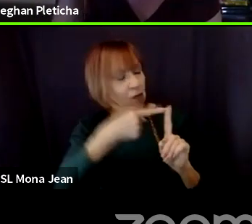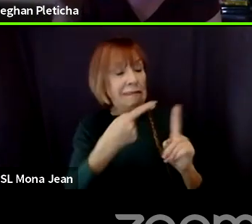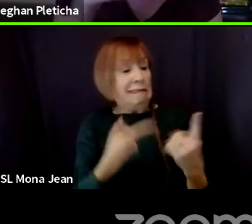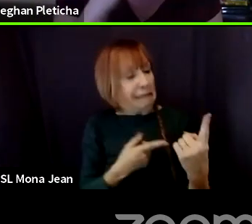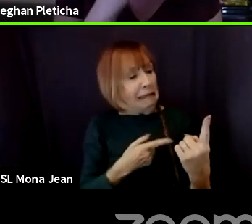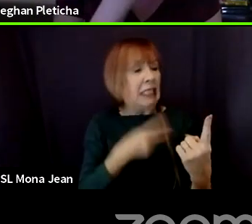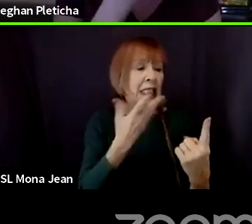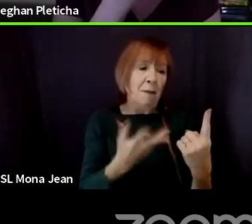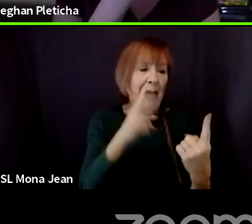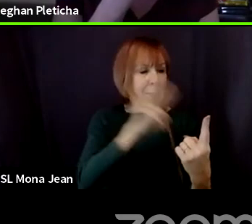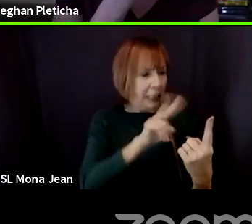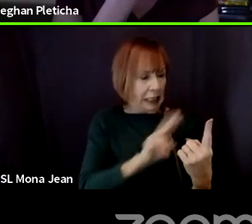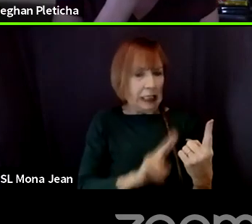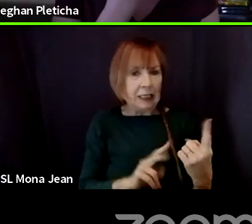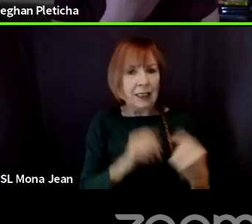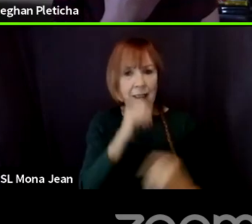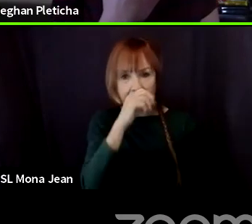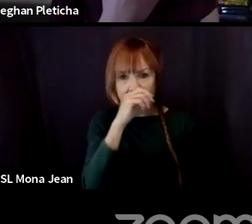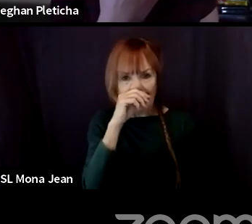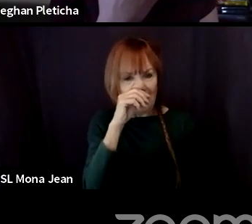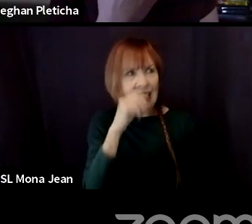but that's enough of my brilliance for now.